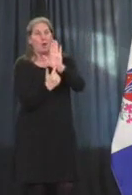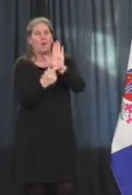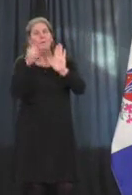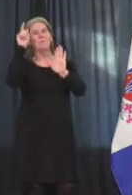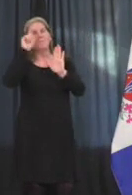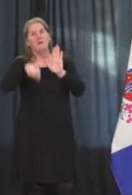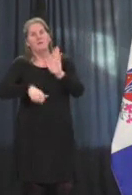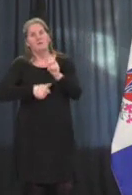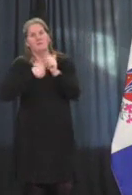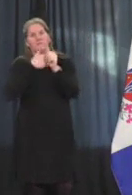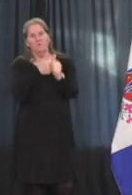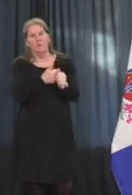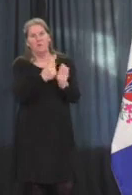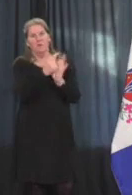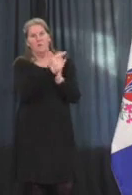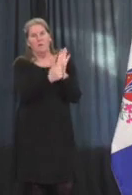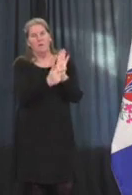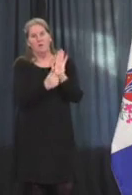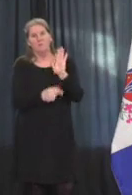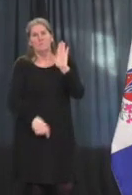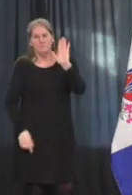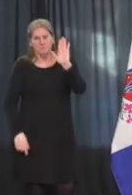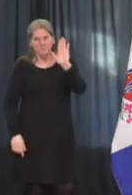I WILL GO TO THE AURORA